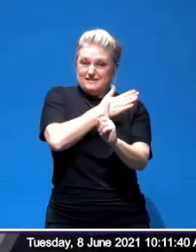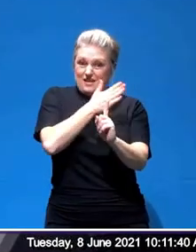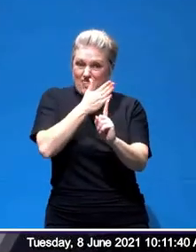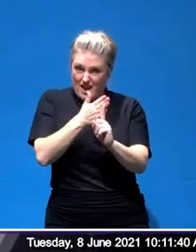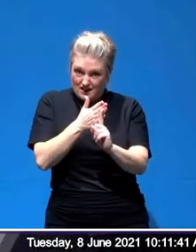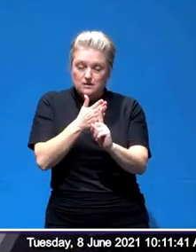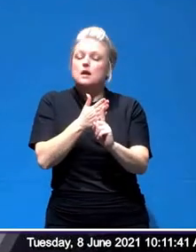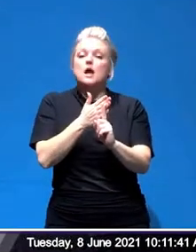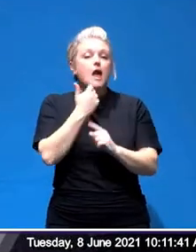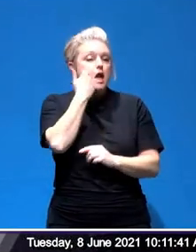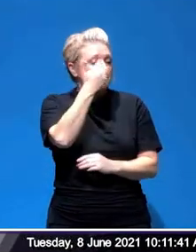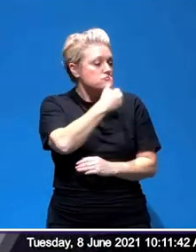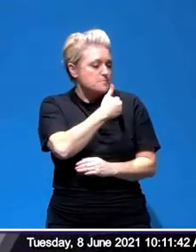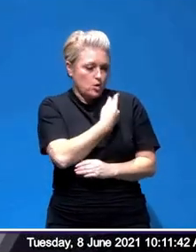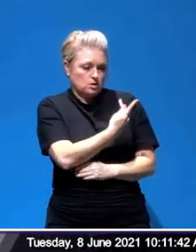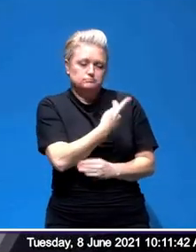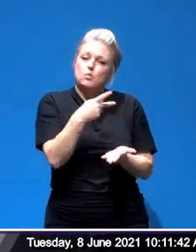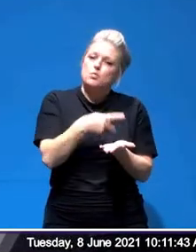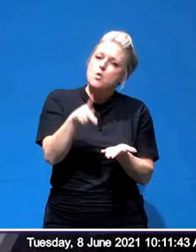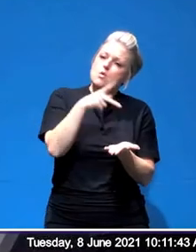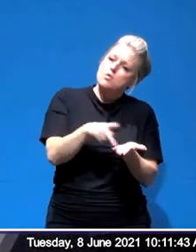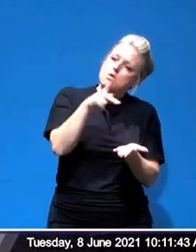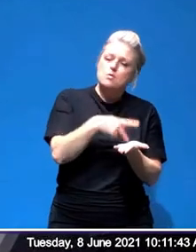On our walks, I often picked a flower and gave it to Daniel because I think